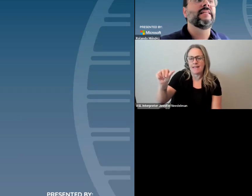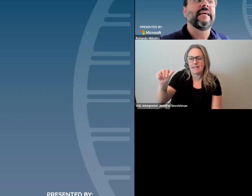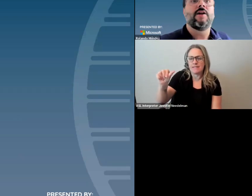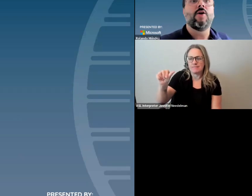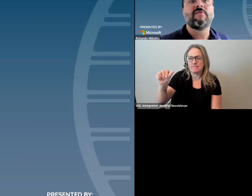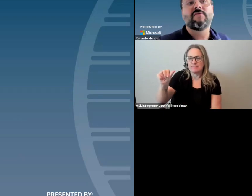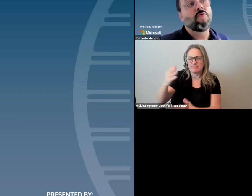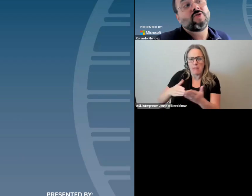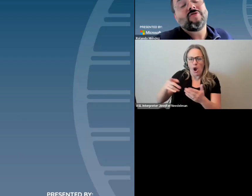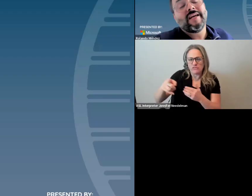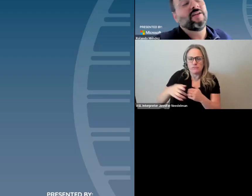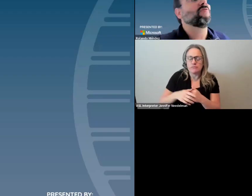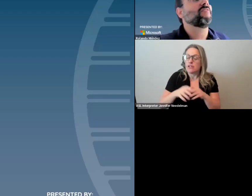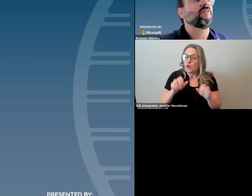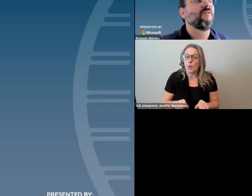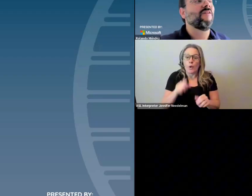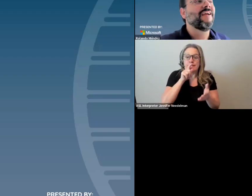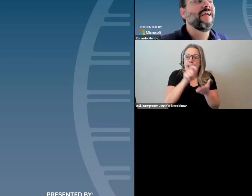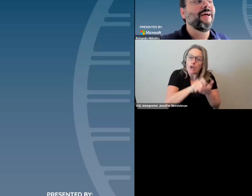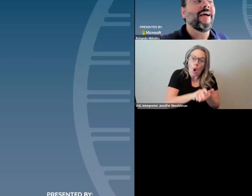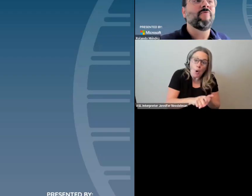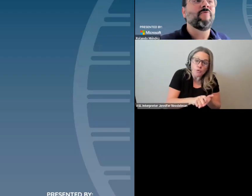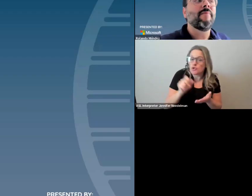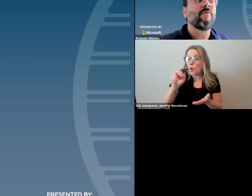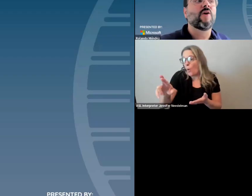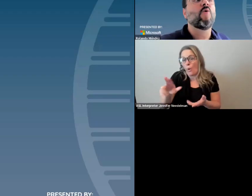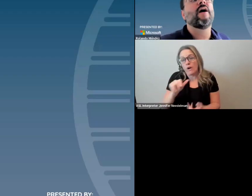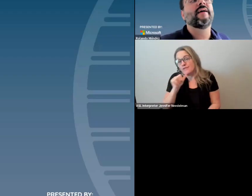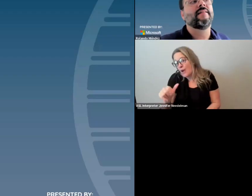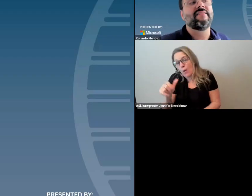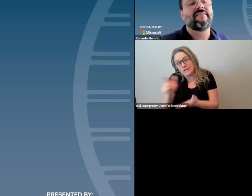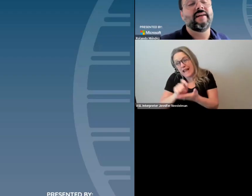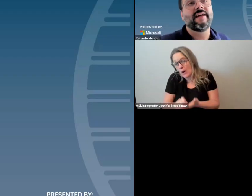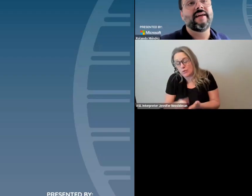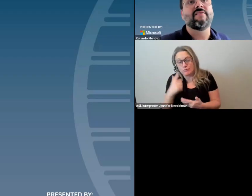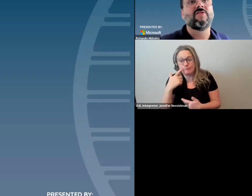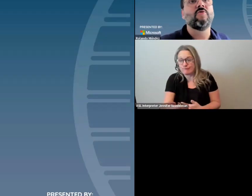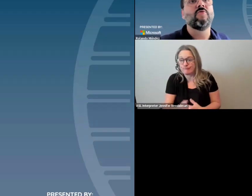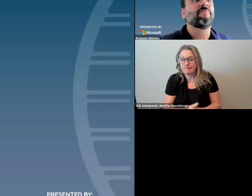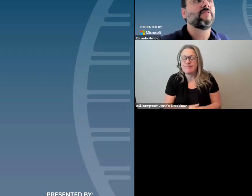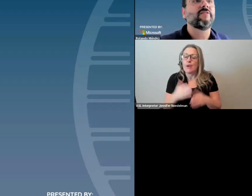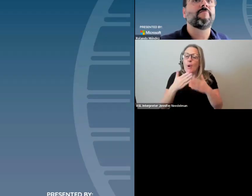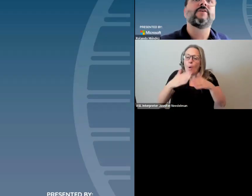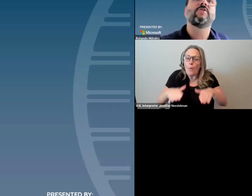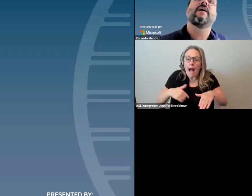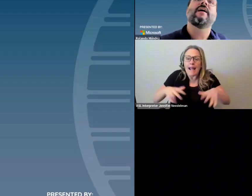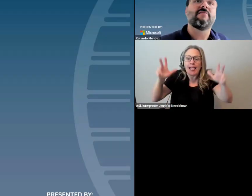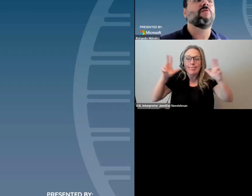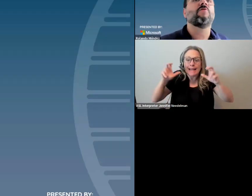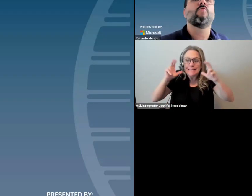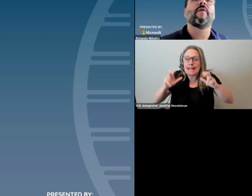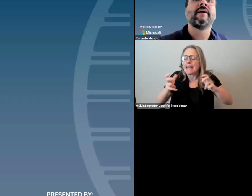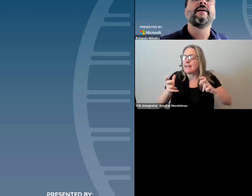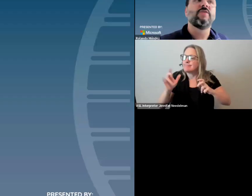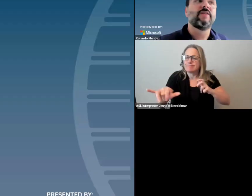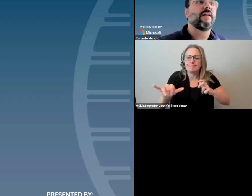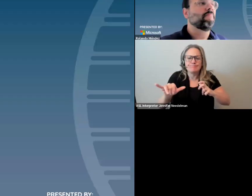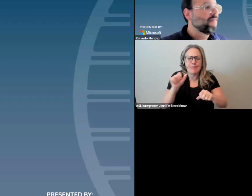You can take notes or don't take notes at all. And remember that quiet listening counts too as participation and is also a way to kind